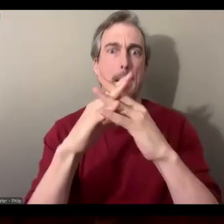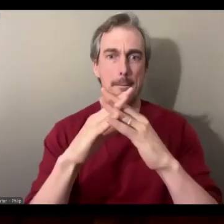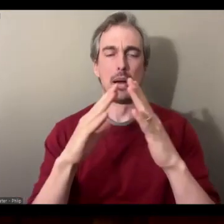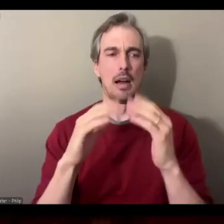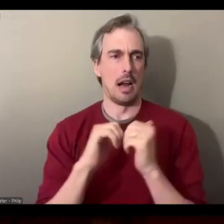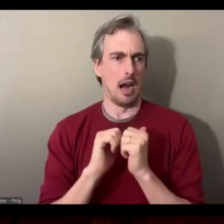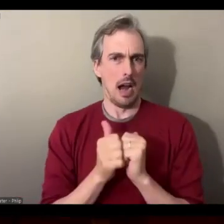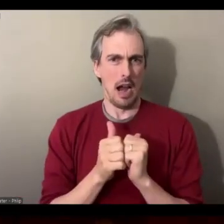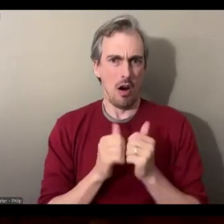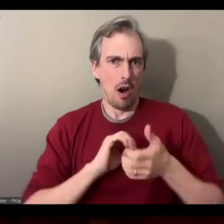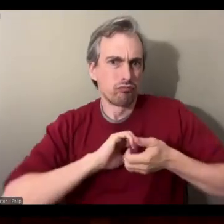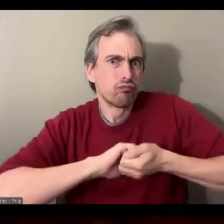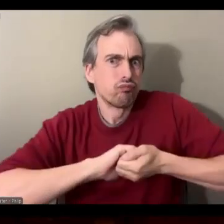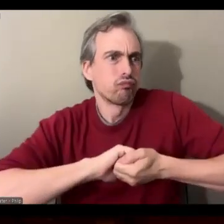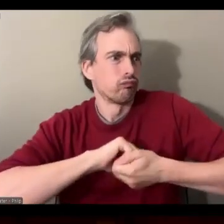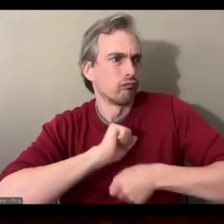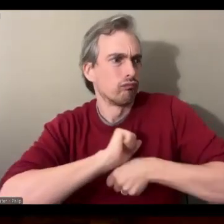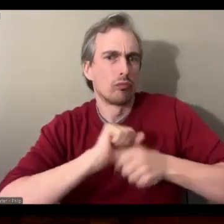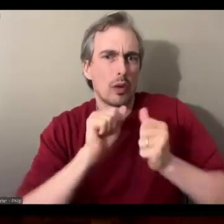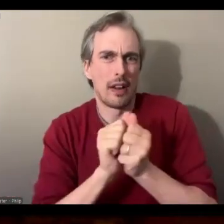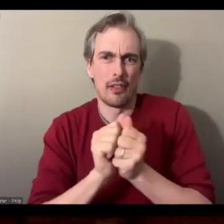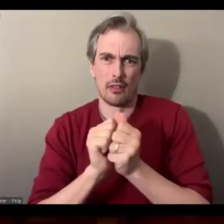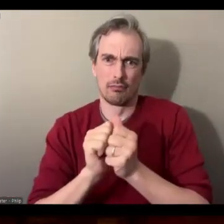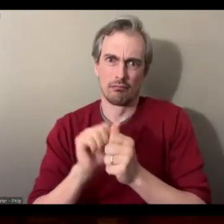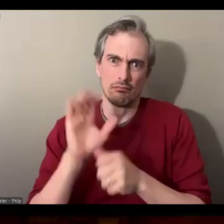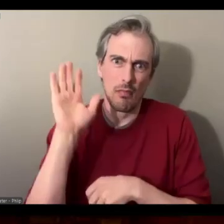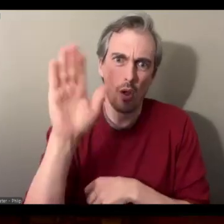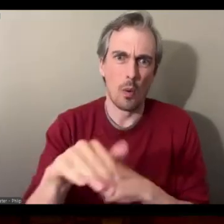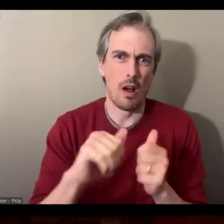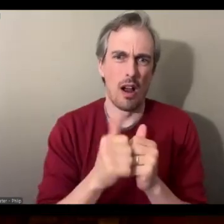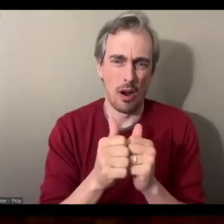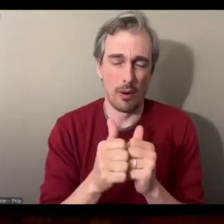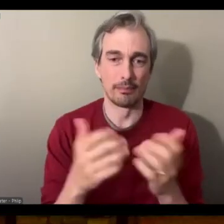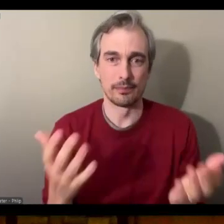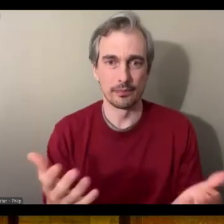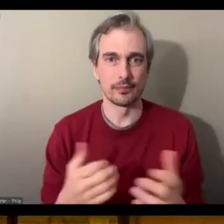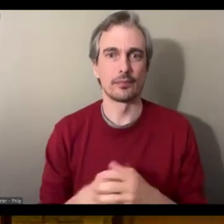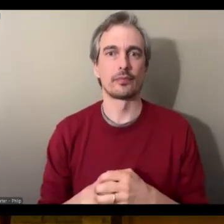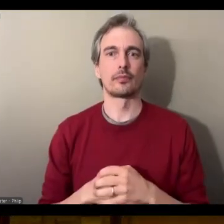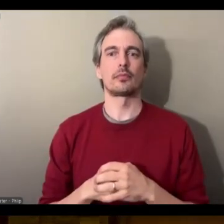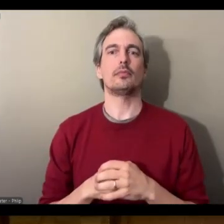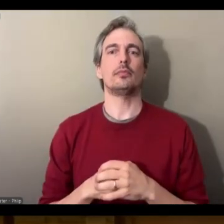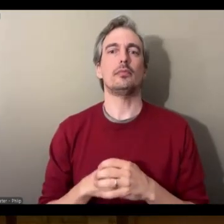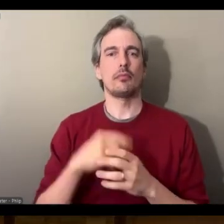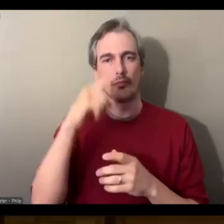any of the parts of my scope of work -- when you are starting up an arts institution, and that's